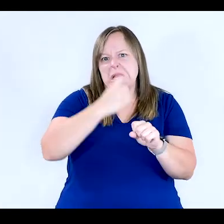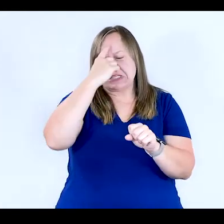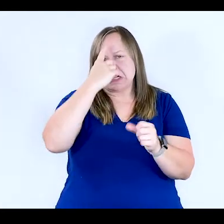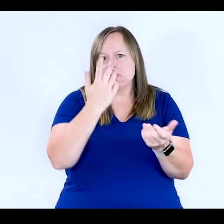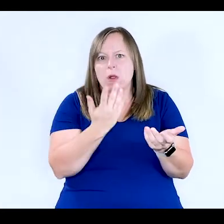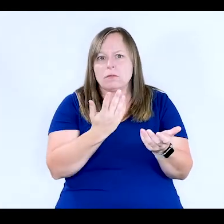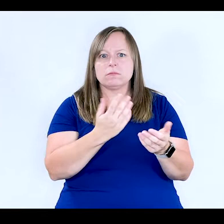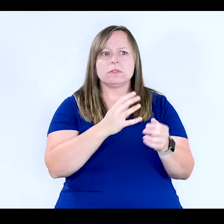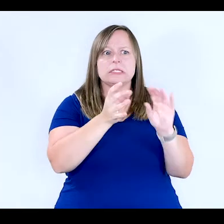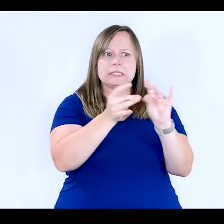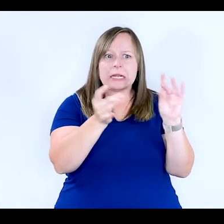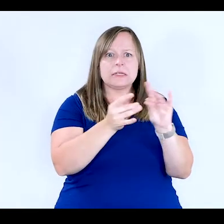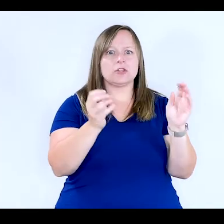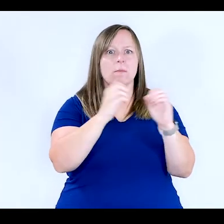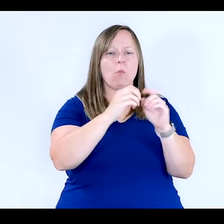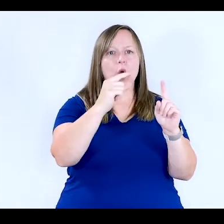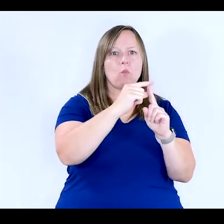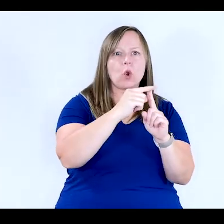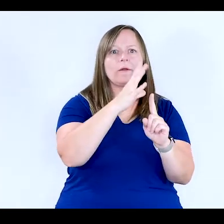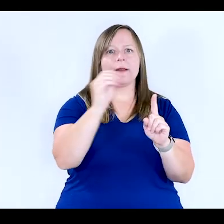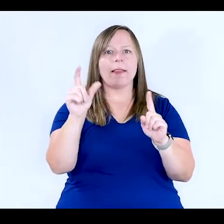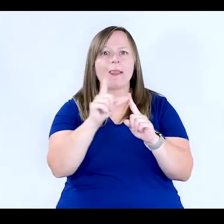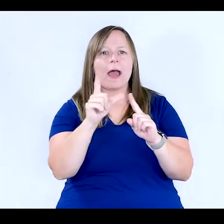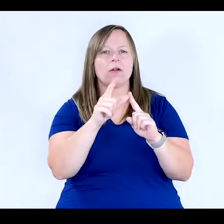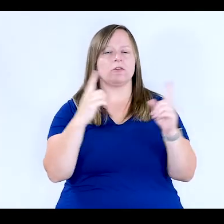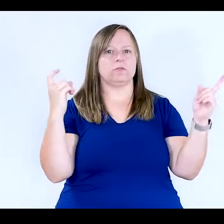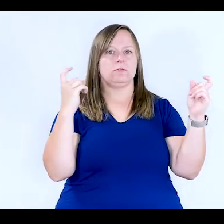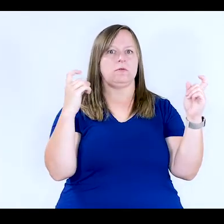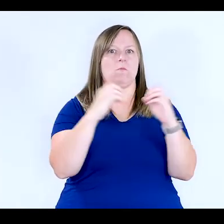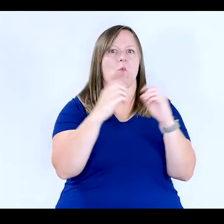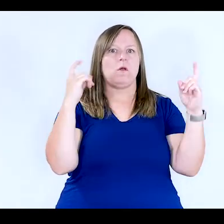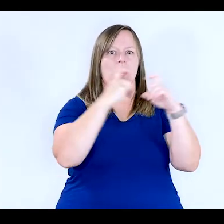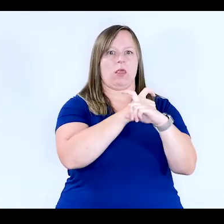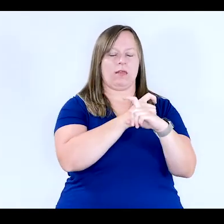sentences containing more words and letters are difficult to understand than